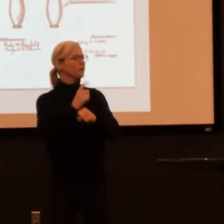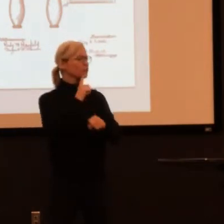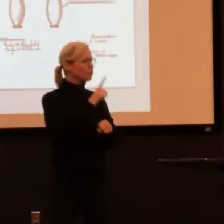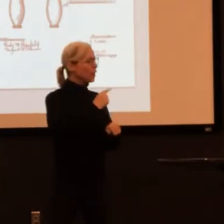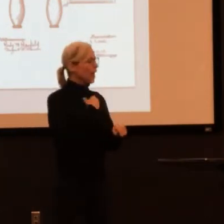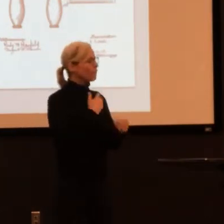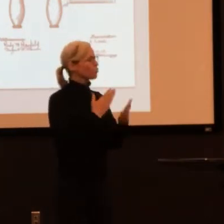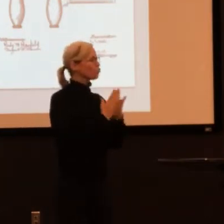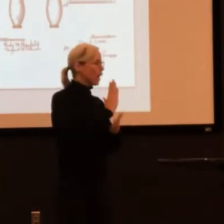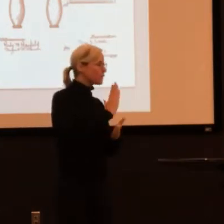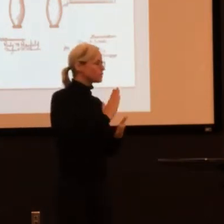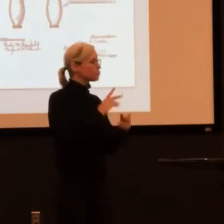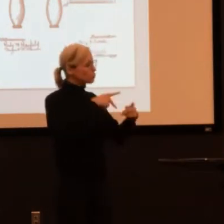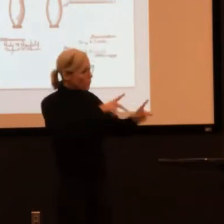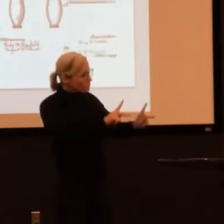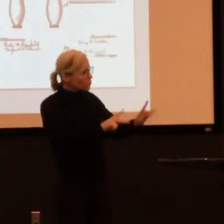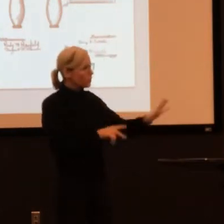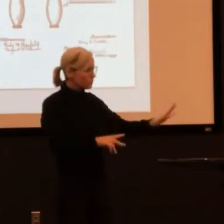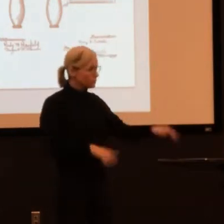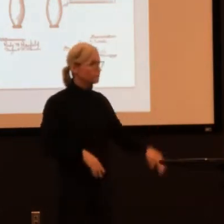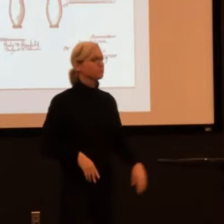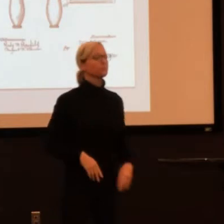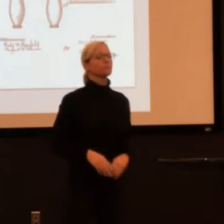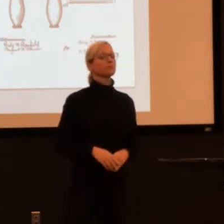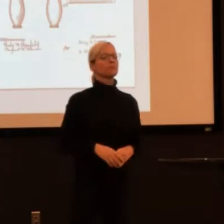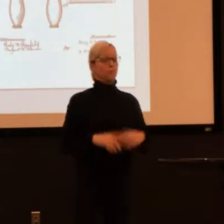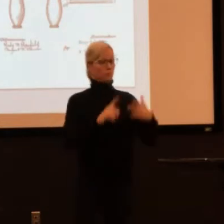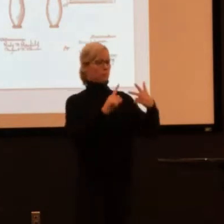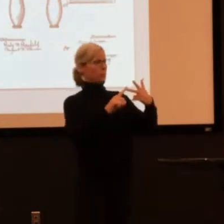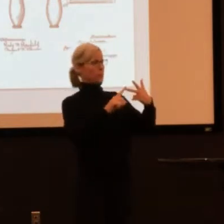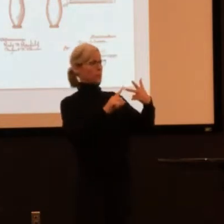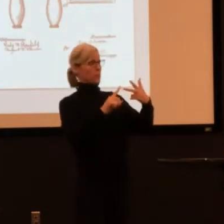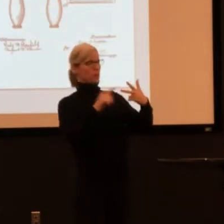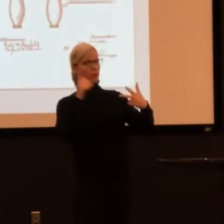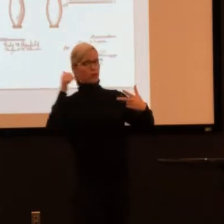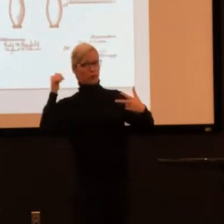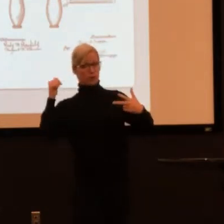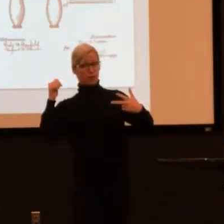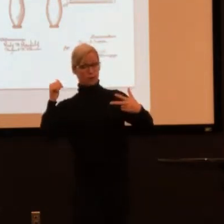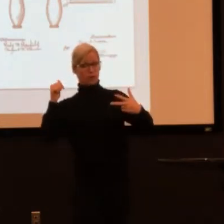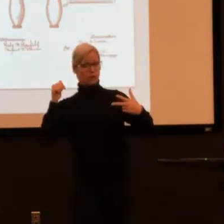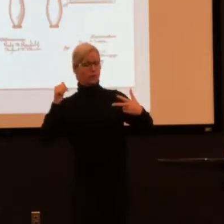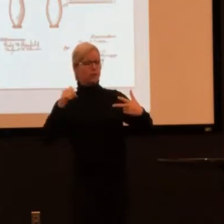And then the third way is if you, and when I say you here, might be if you individually owns a patent